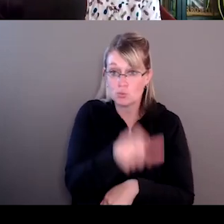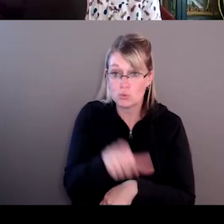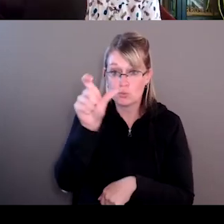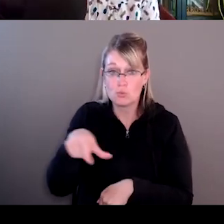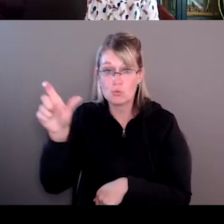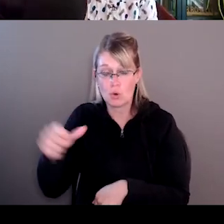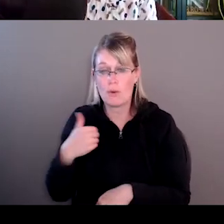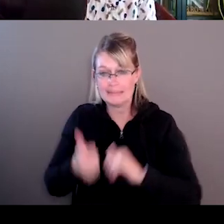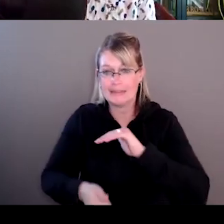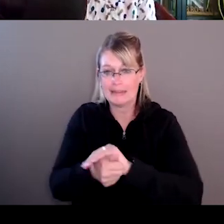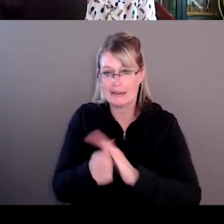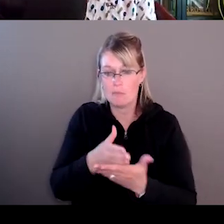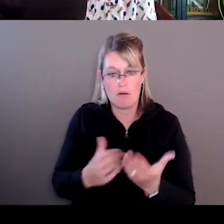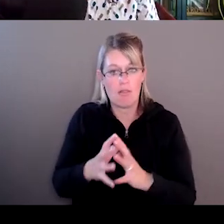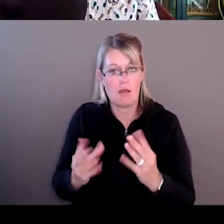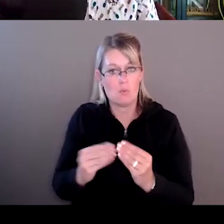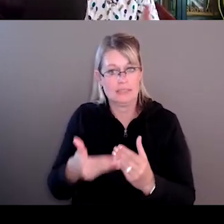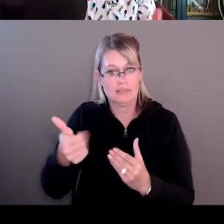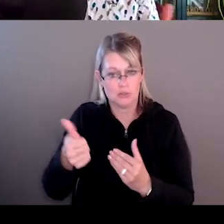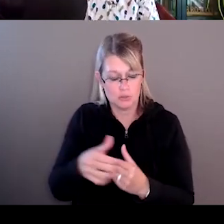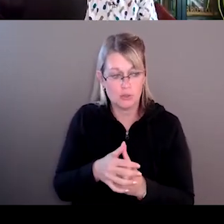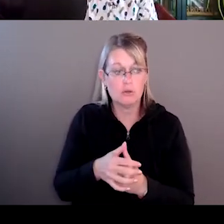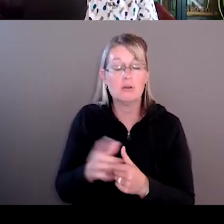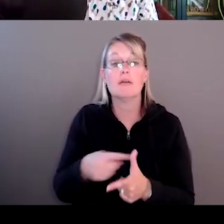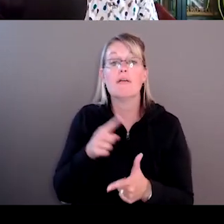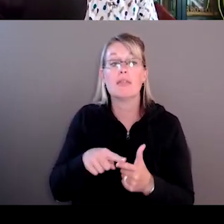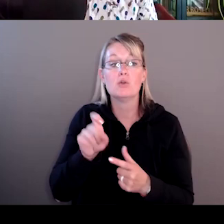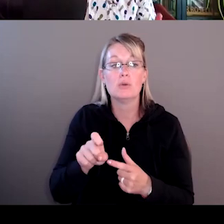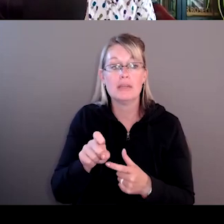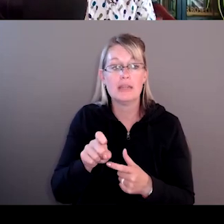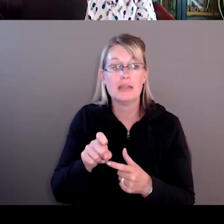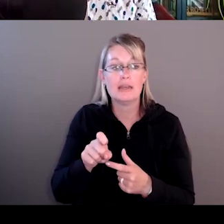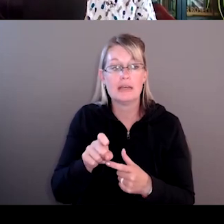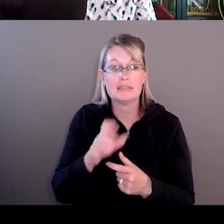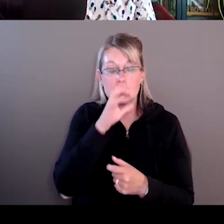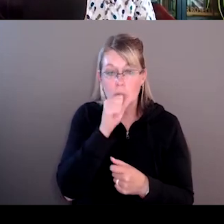attribute. Makes it a lot easier. Then you will need a discloser widget. That discloser widget,